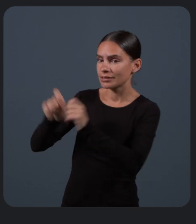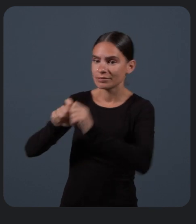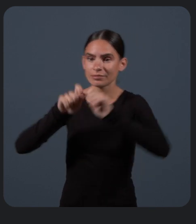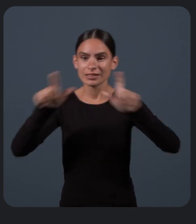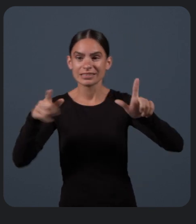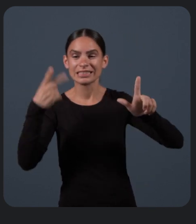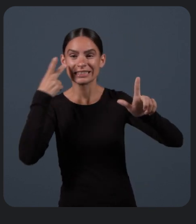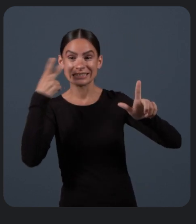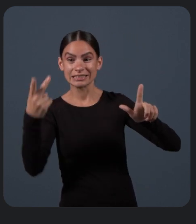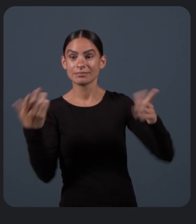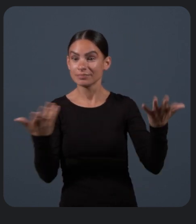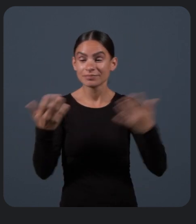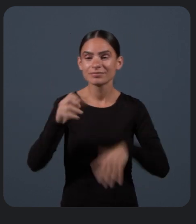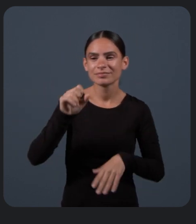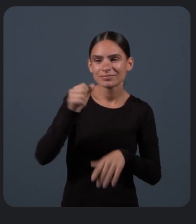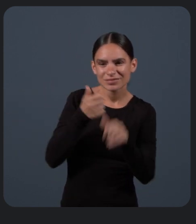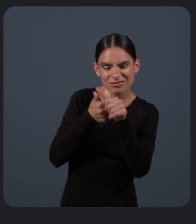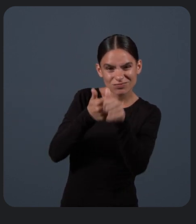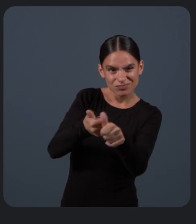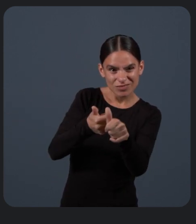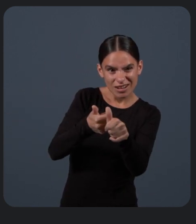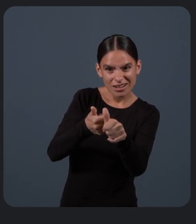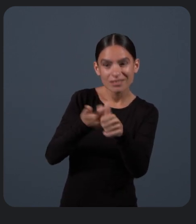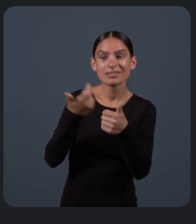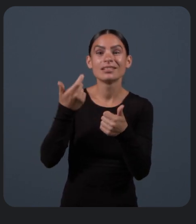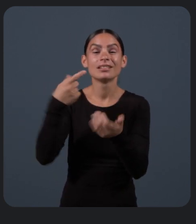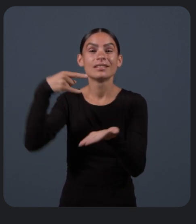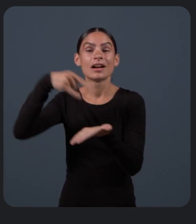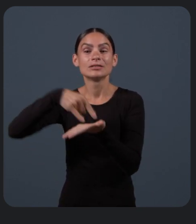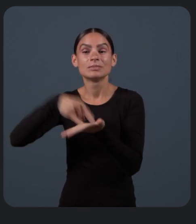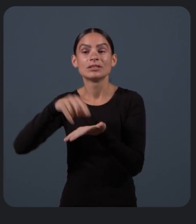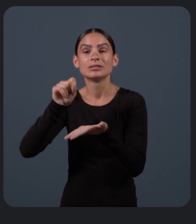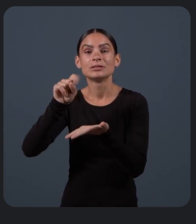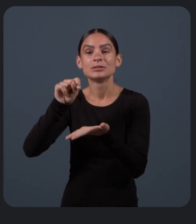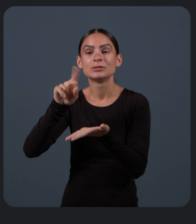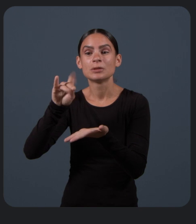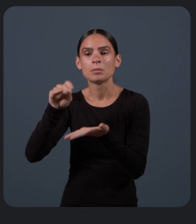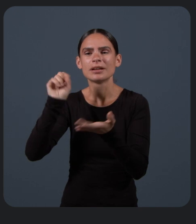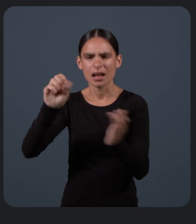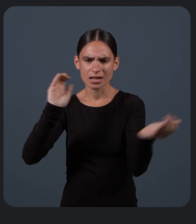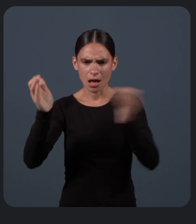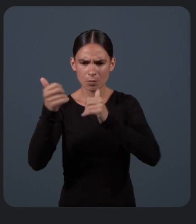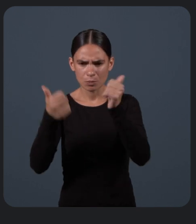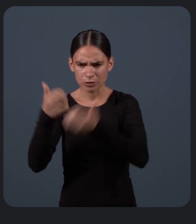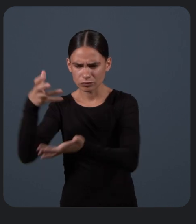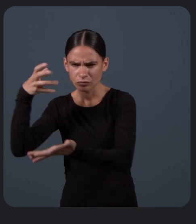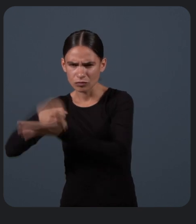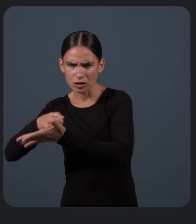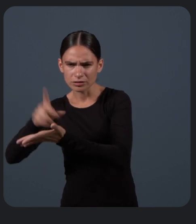And, because Android Studio can easily compare this crash data with my app code, I can navigate directly